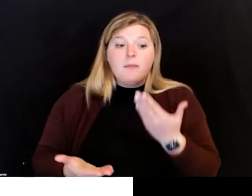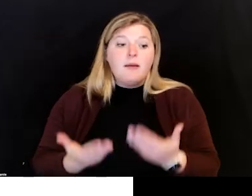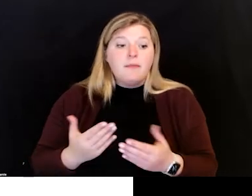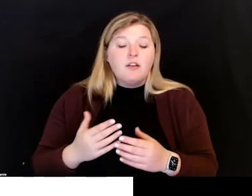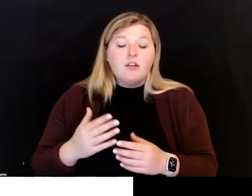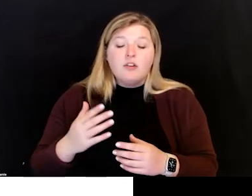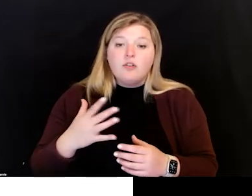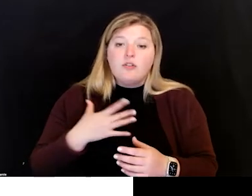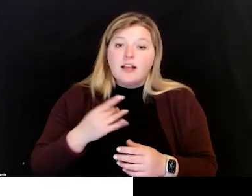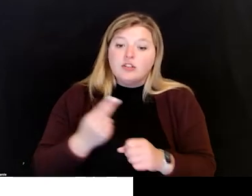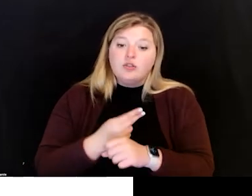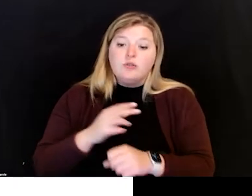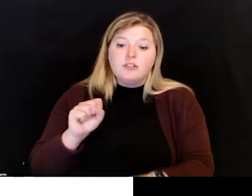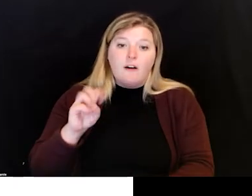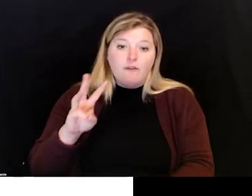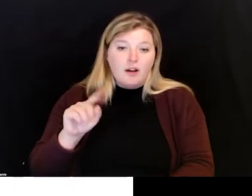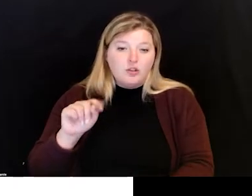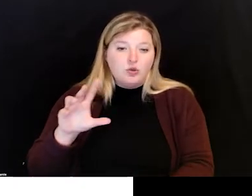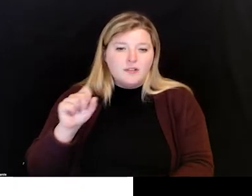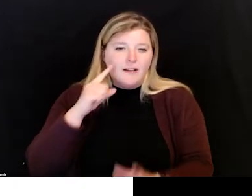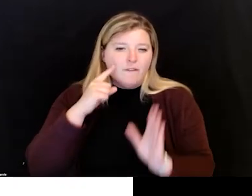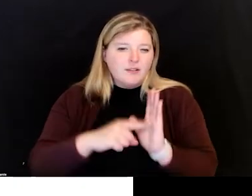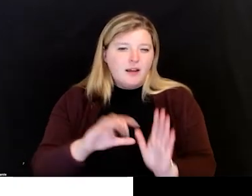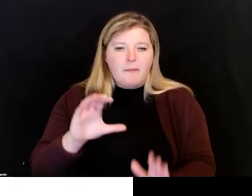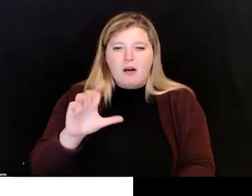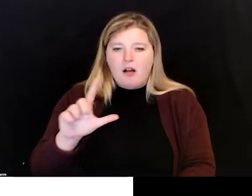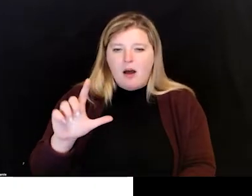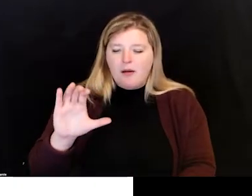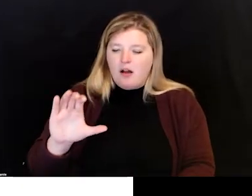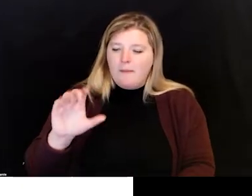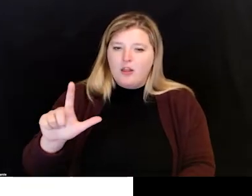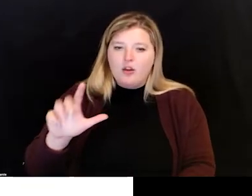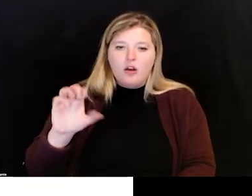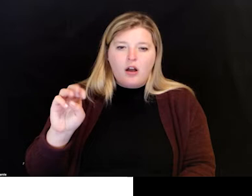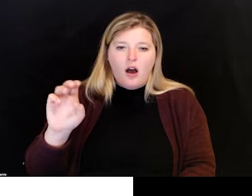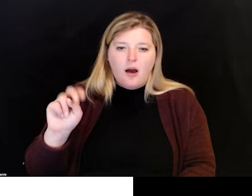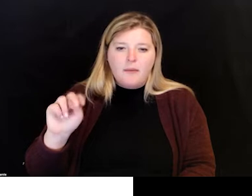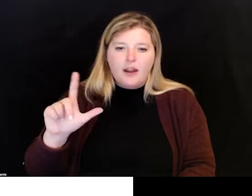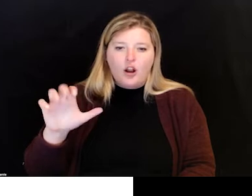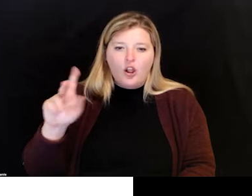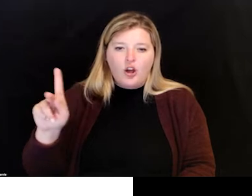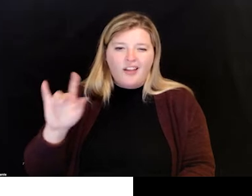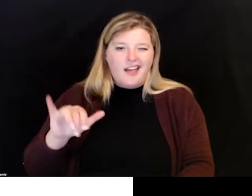CommonLook is an extension of-- is a plug-in for Acrobat Pro.